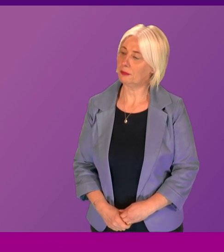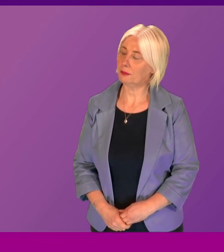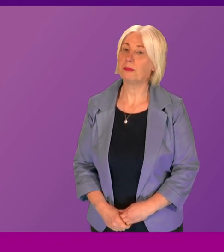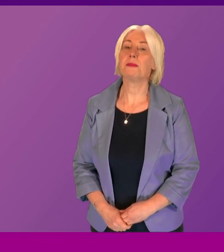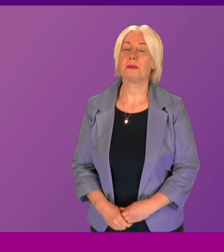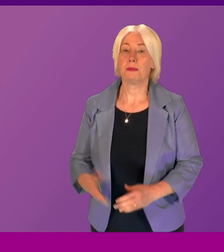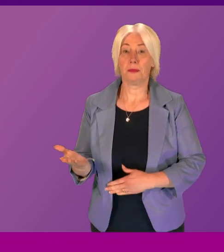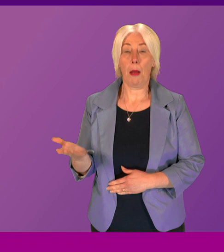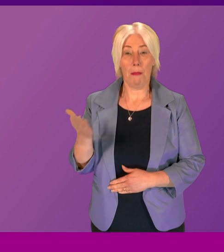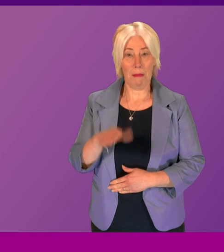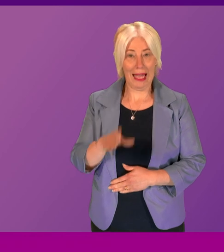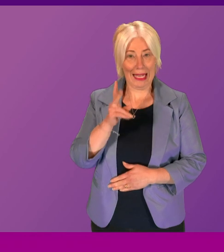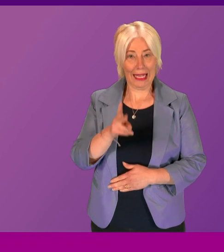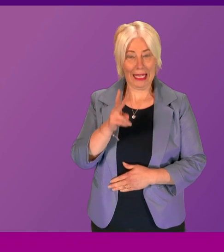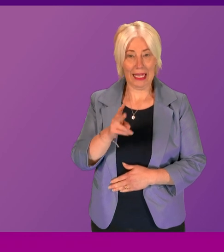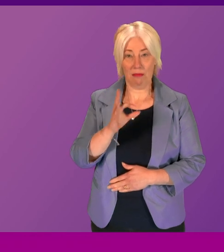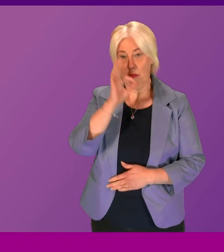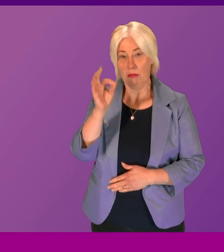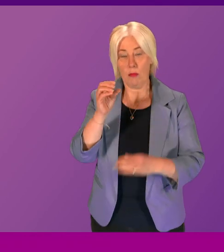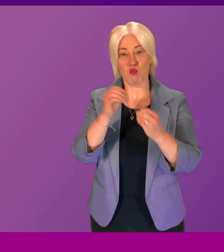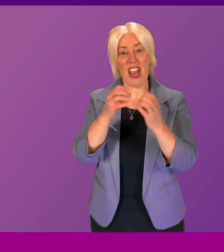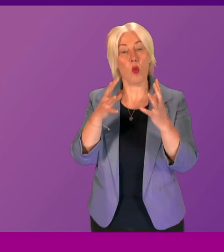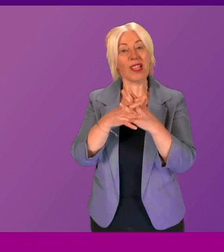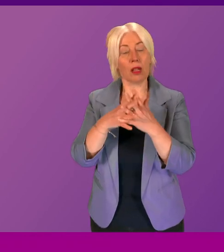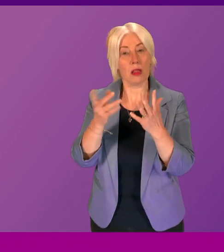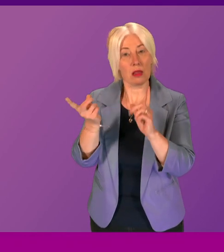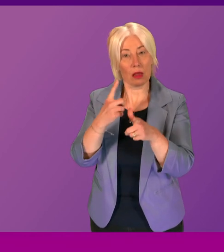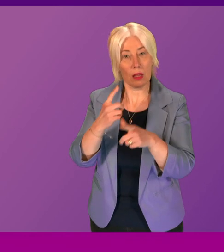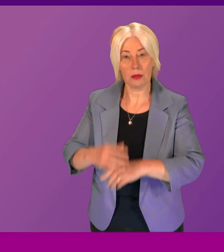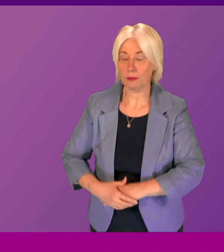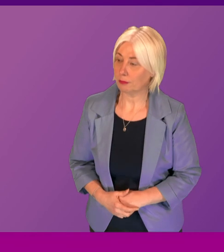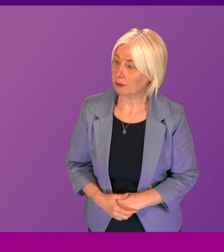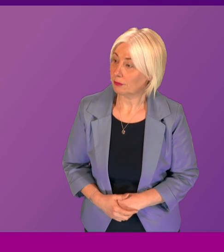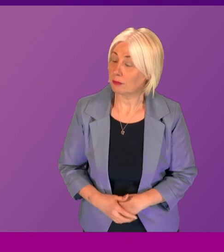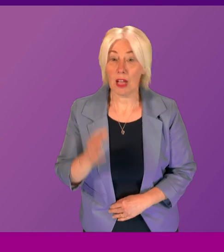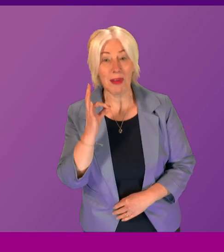We resume once more, and I call Brian Whittle. I have asked my question, Presiding Officer.